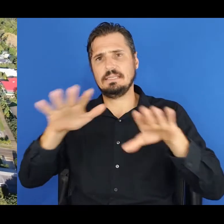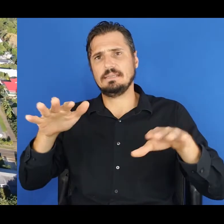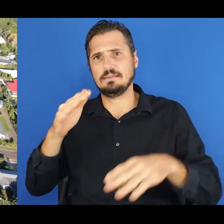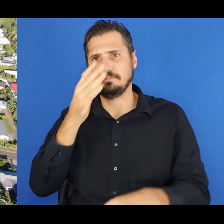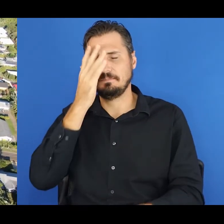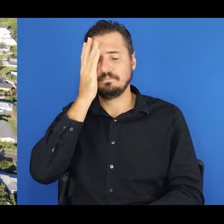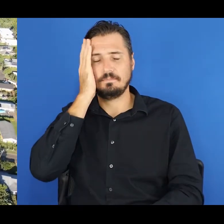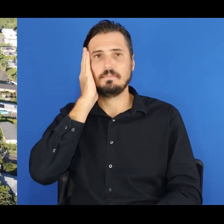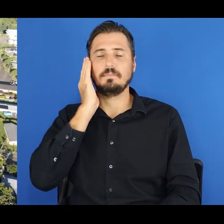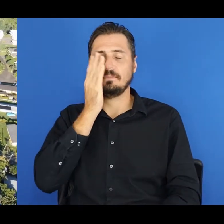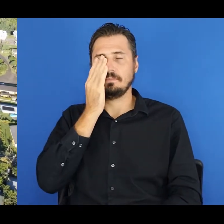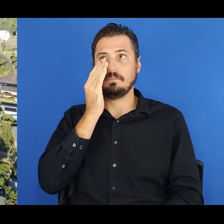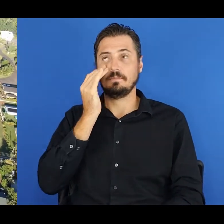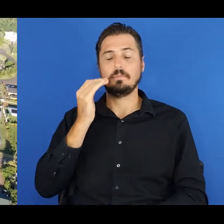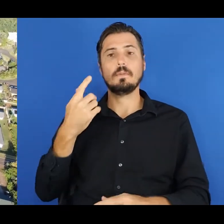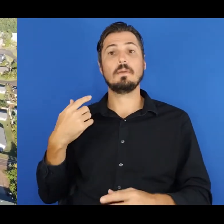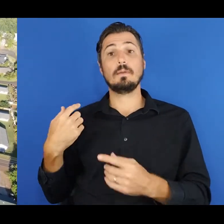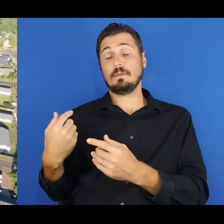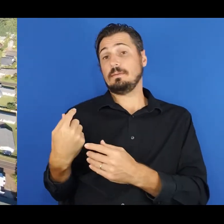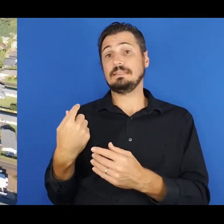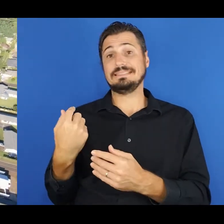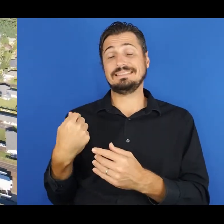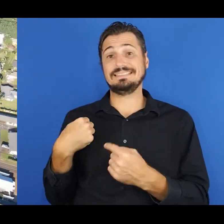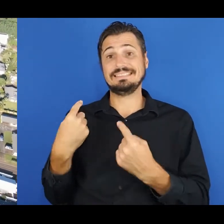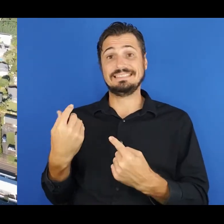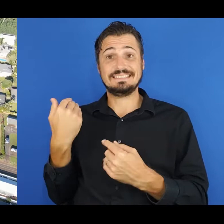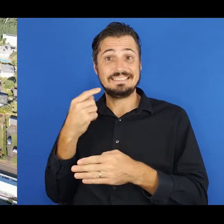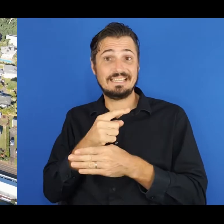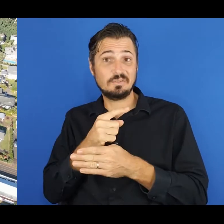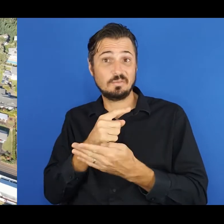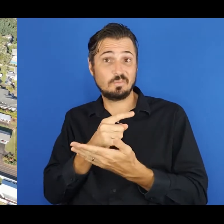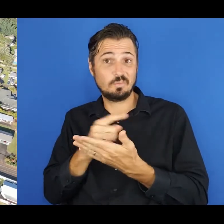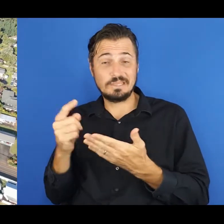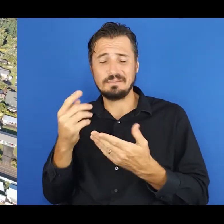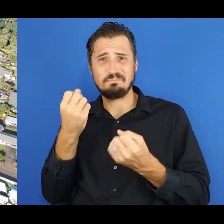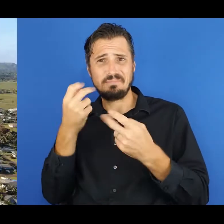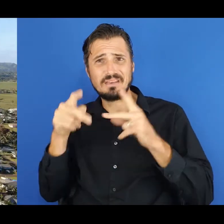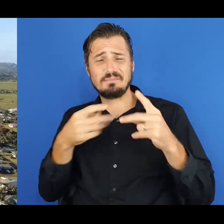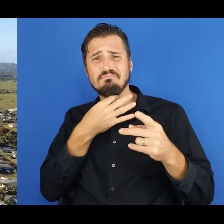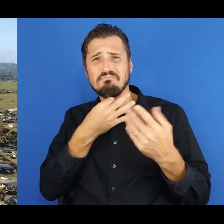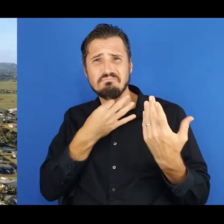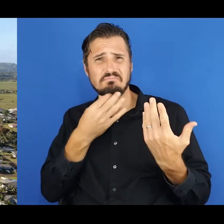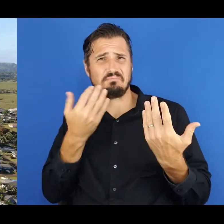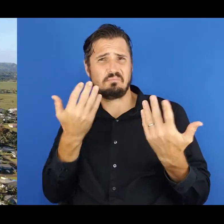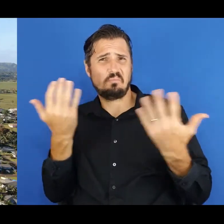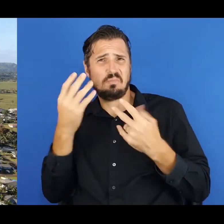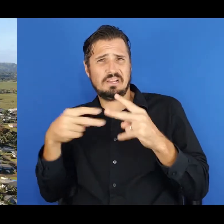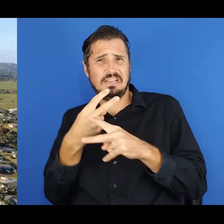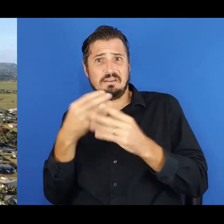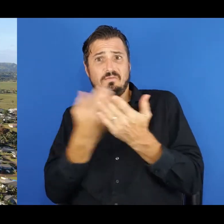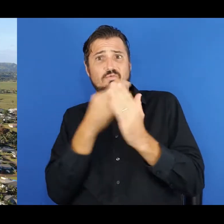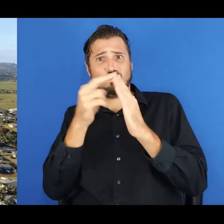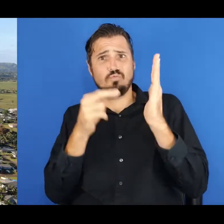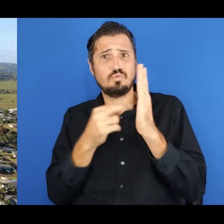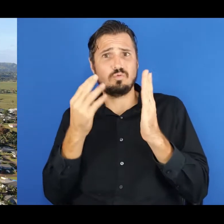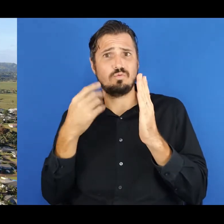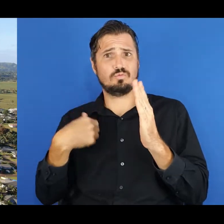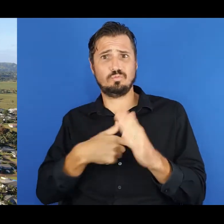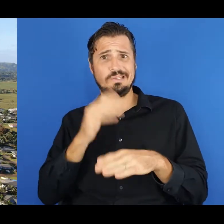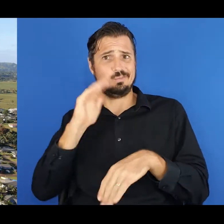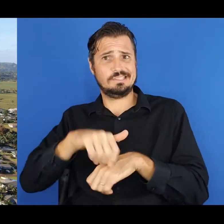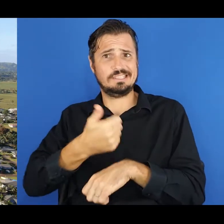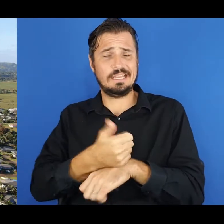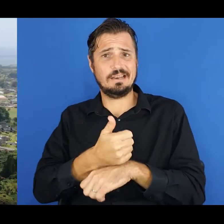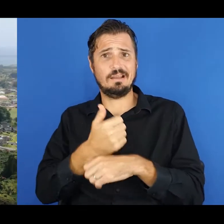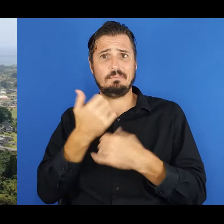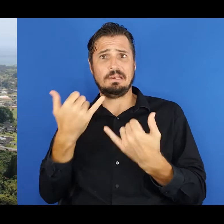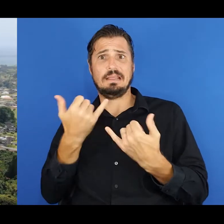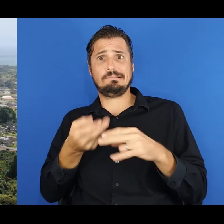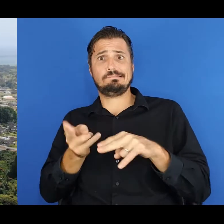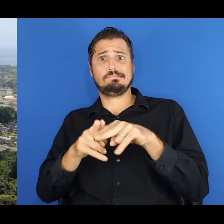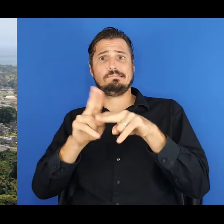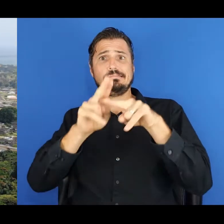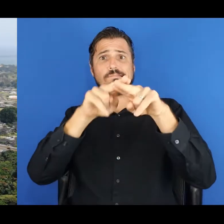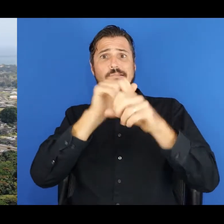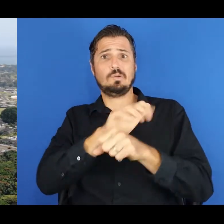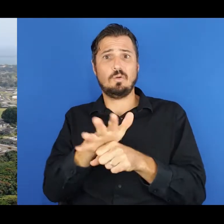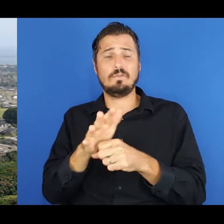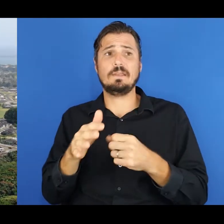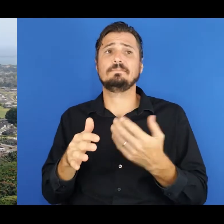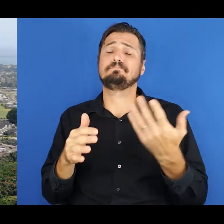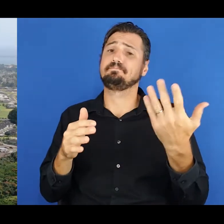Over the course of the past week, we’ve received many questions about what restrictions we can expect as our cases continue to rise here on Kaua‘i. As discussed last week, based on our